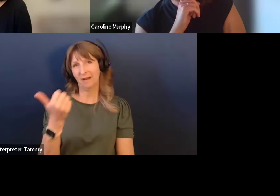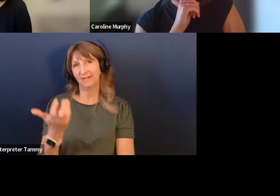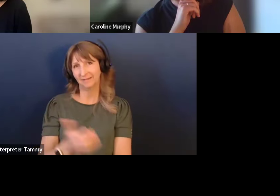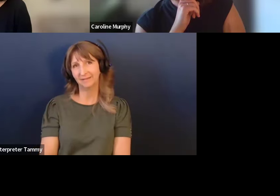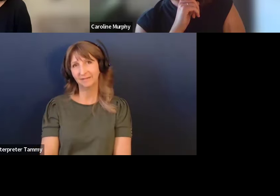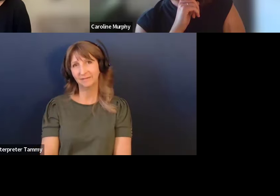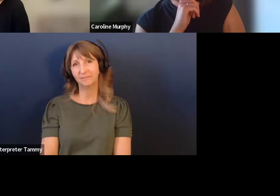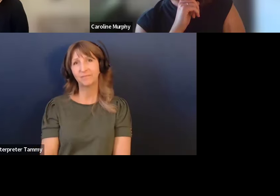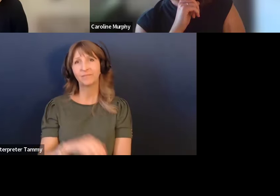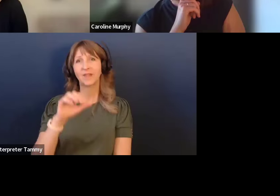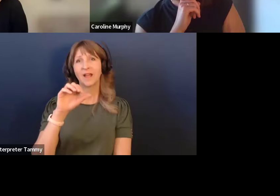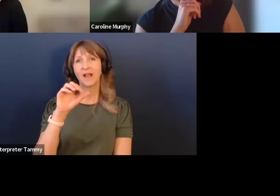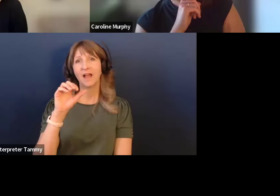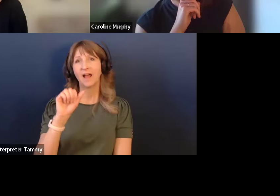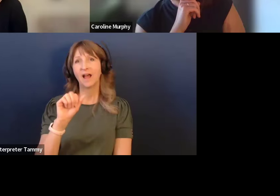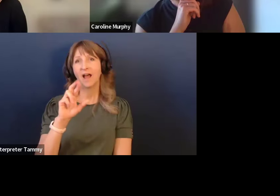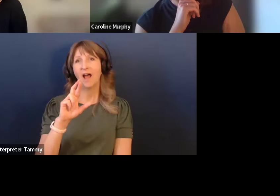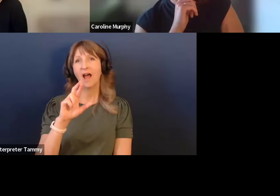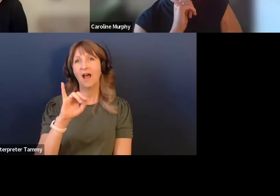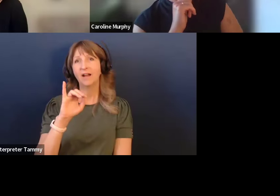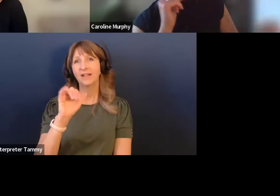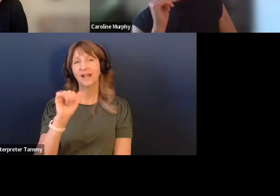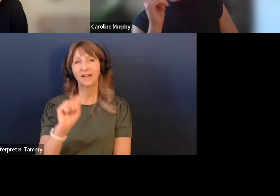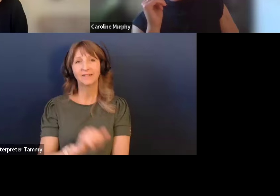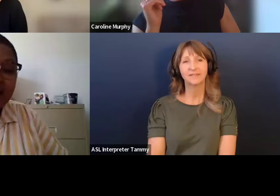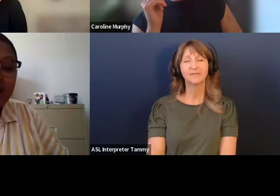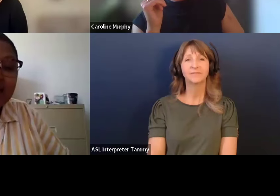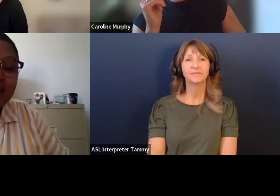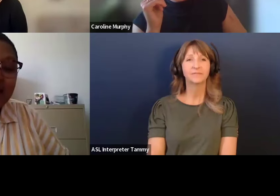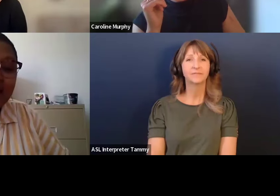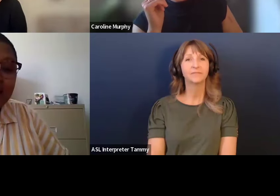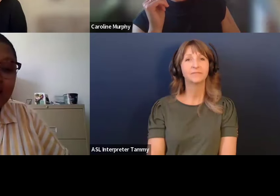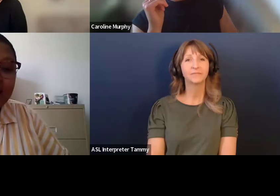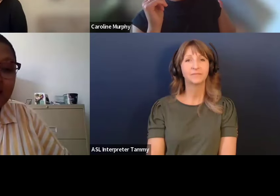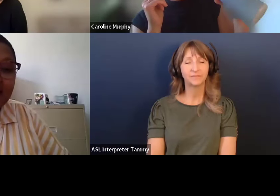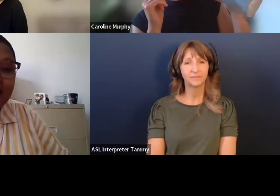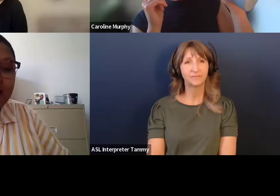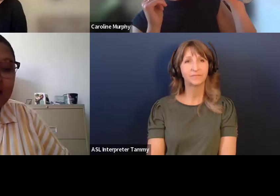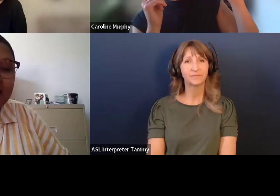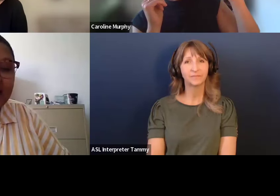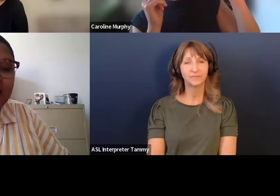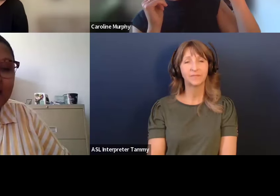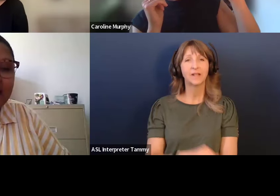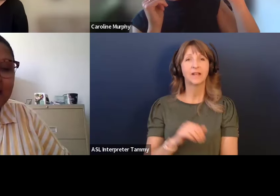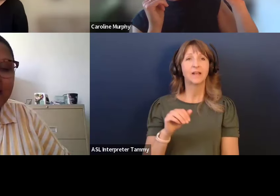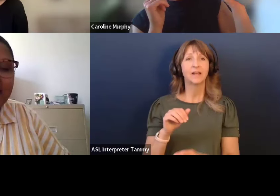Ariya, do you want to add anything to that? >> Ariya: As I prepare to do rotations next year,